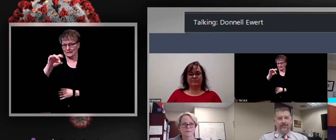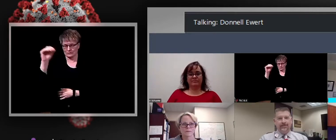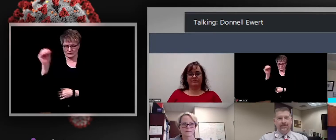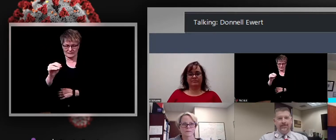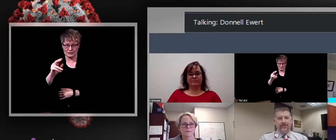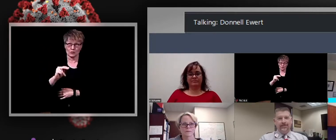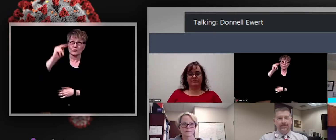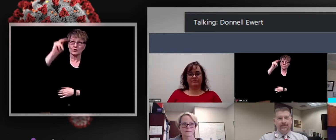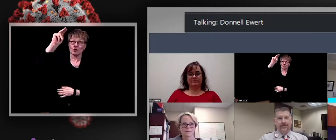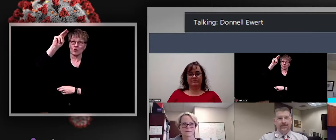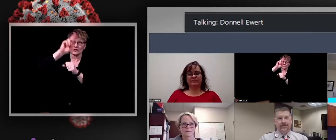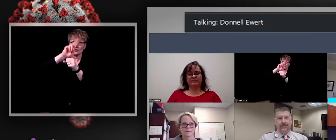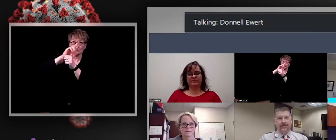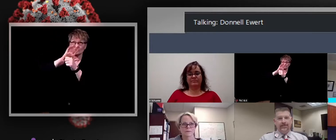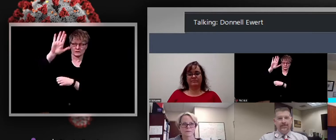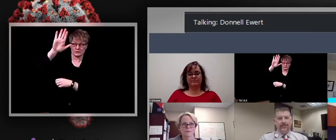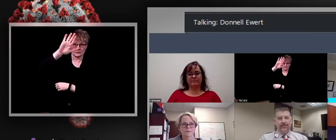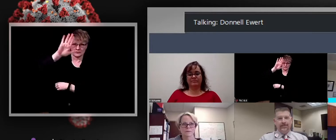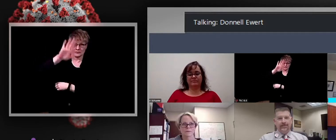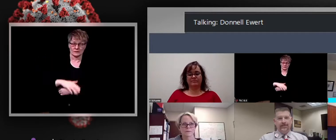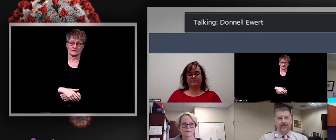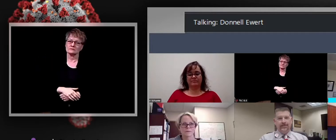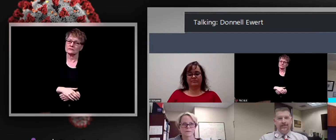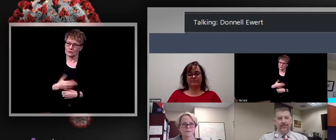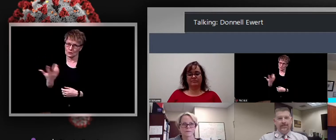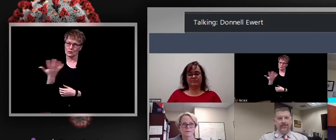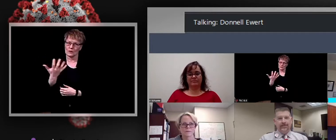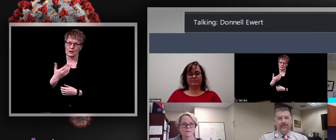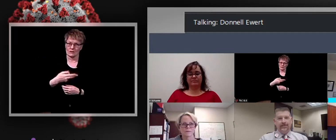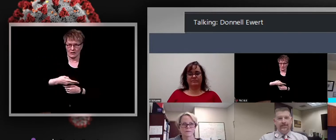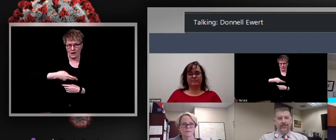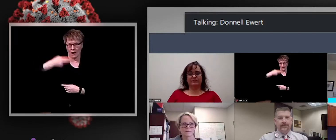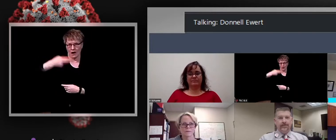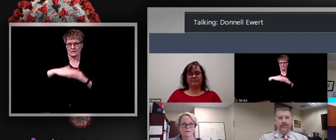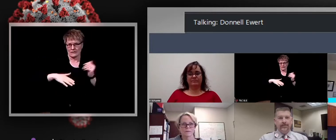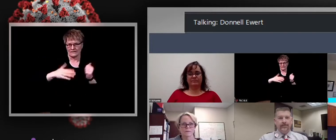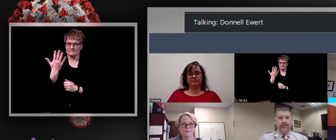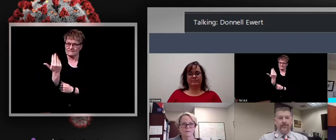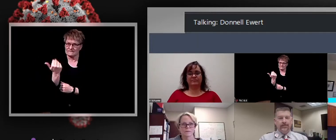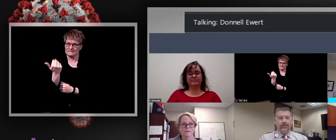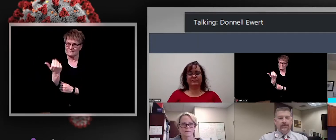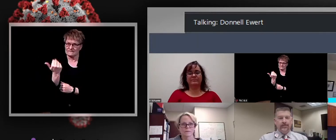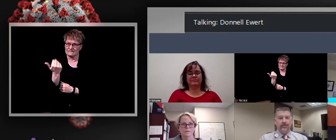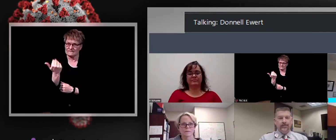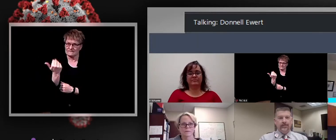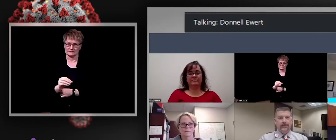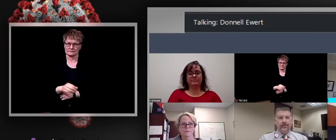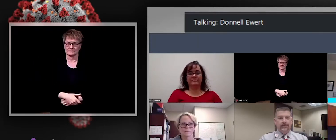region, which is quite a bit higher than the 15% threshold for going into stay-at-home